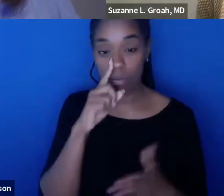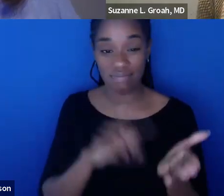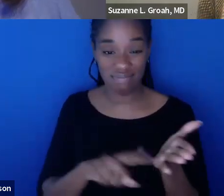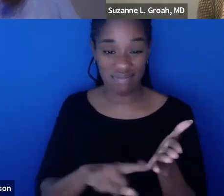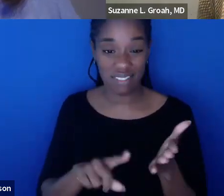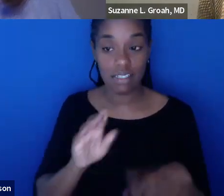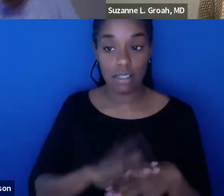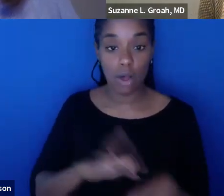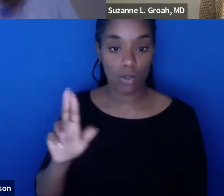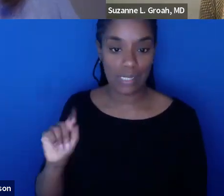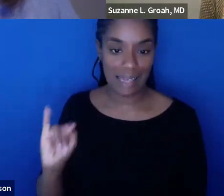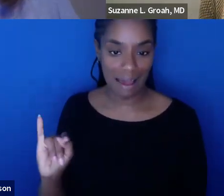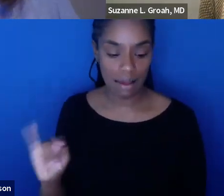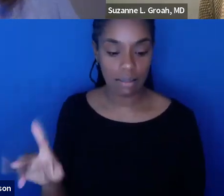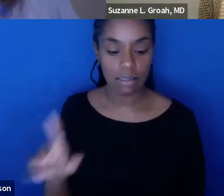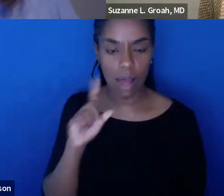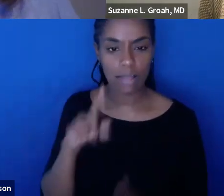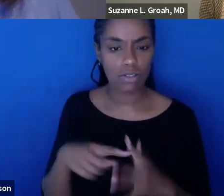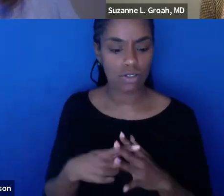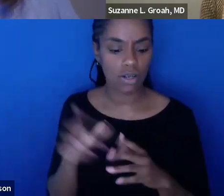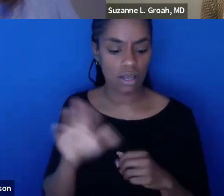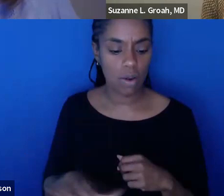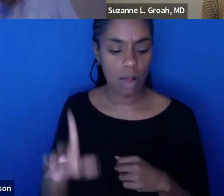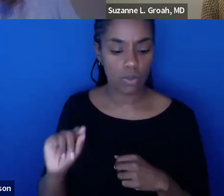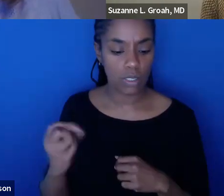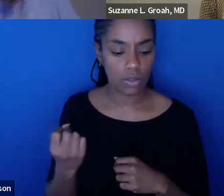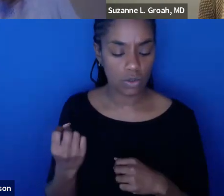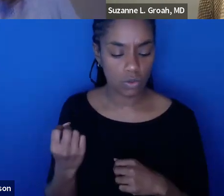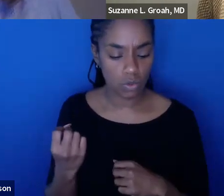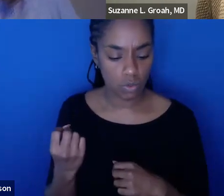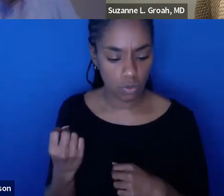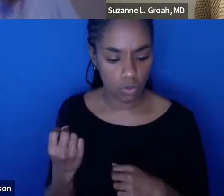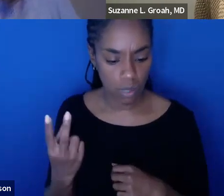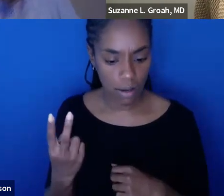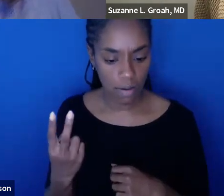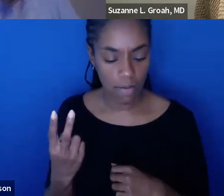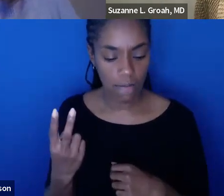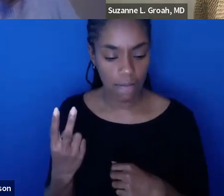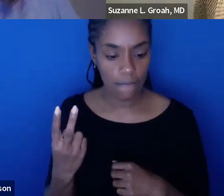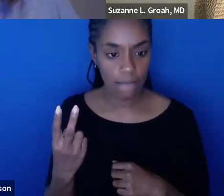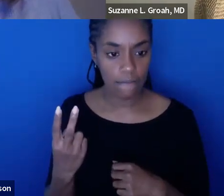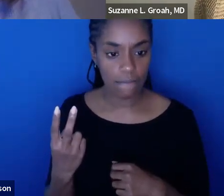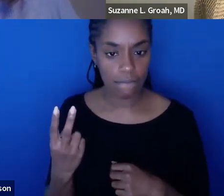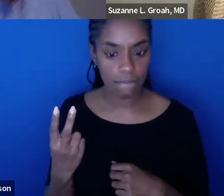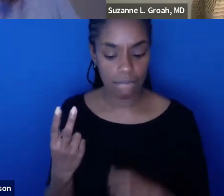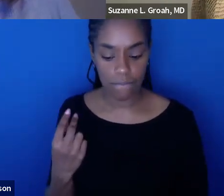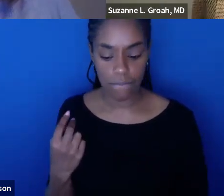So I started this around 2012, and wrote our first study.